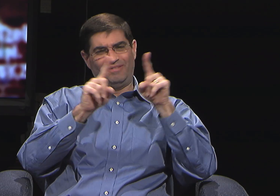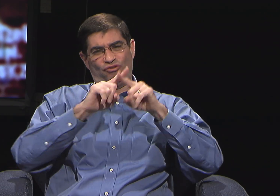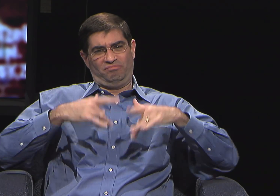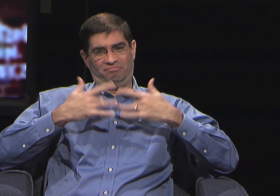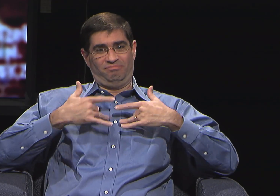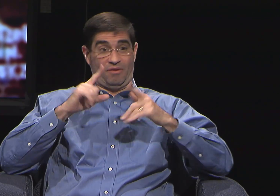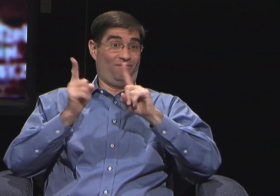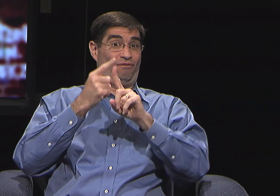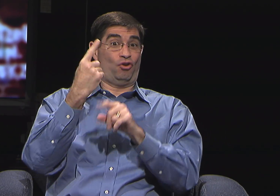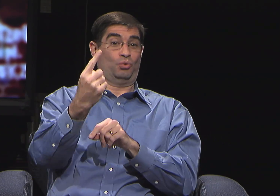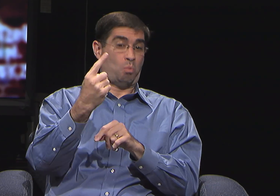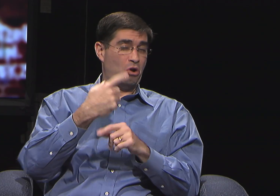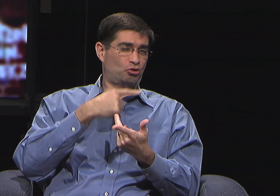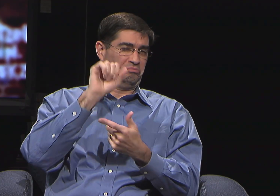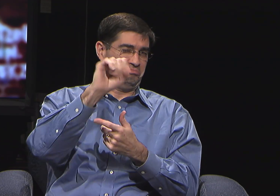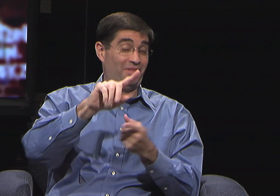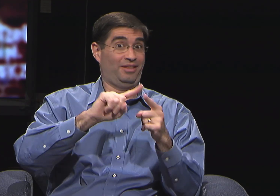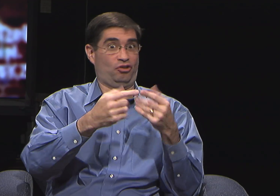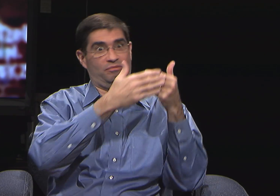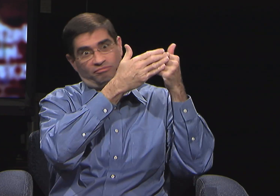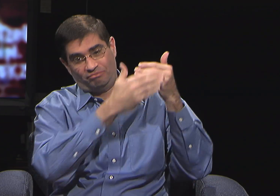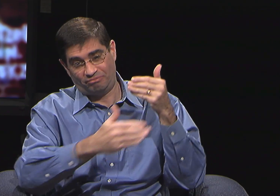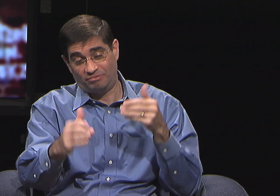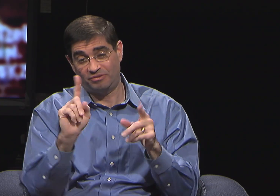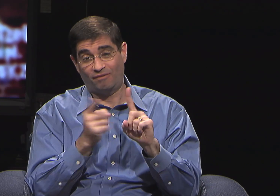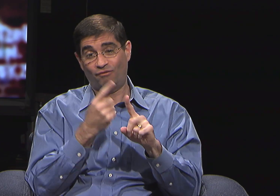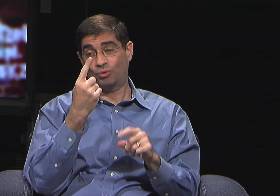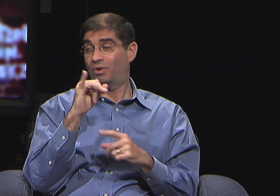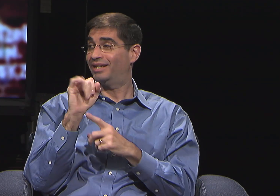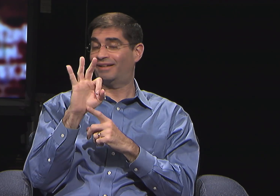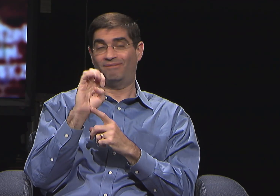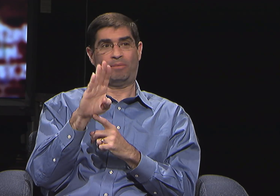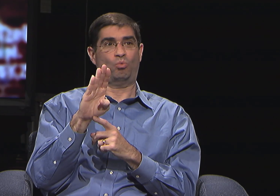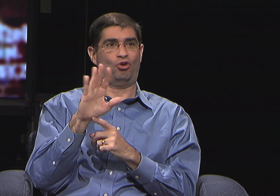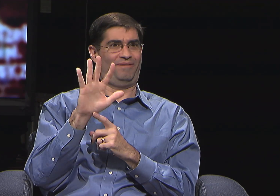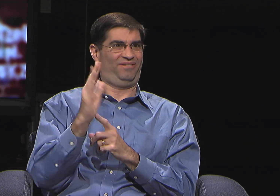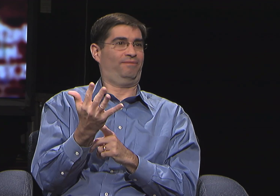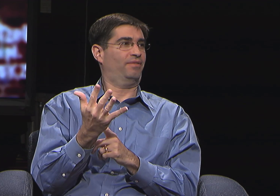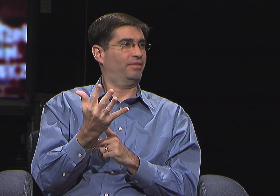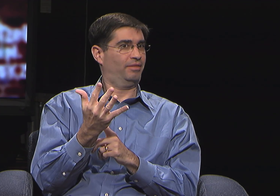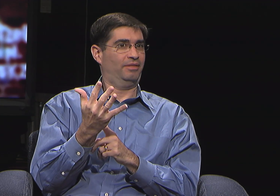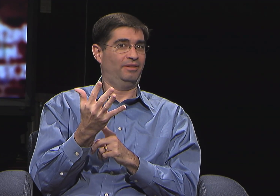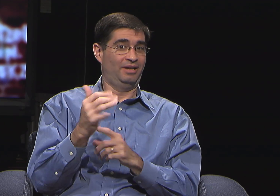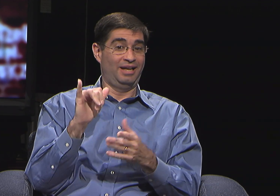We'll be talking about several of the events that are happening, but the first one is on February 5th.